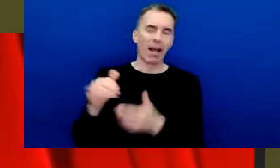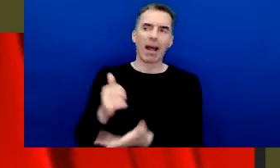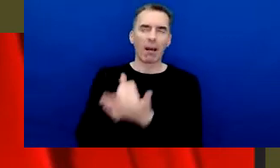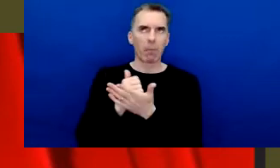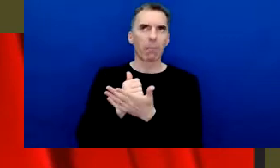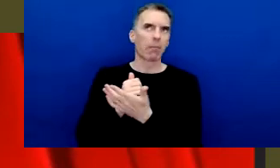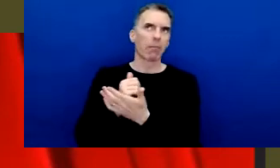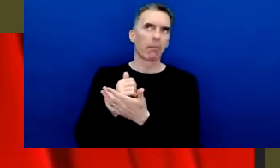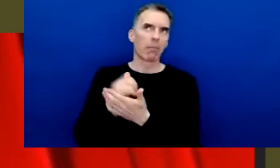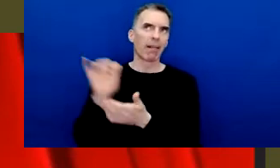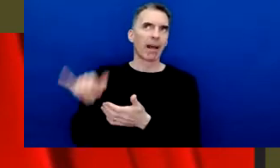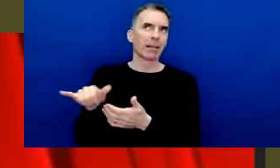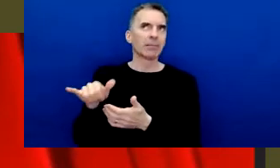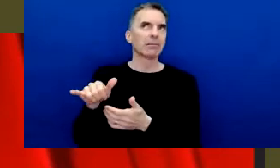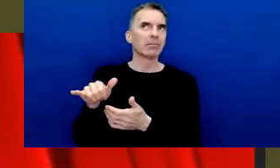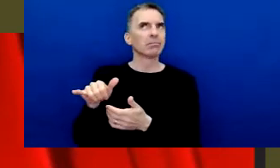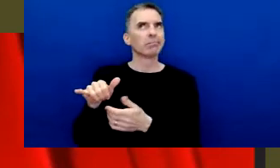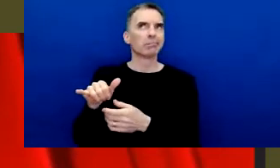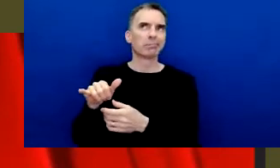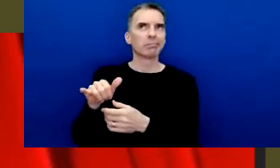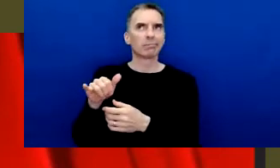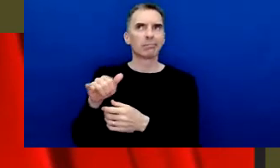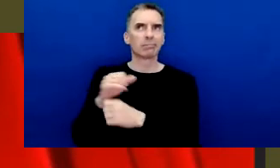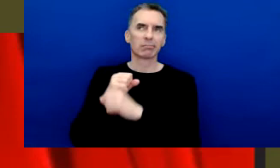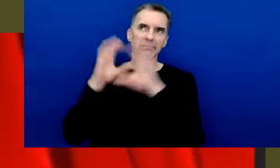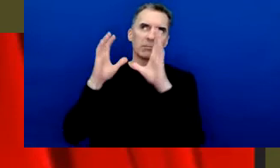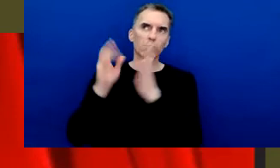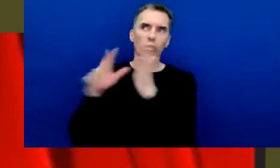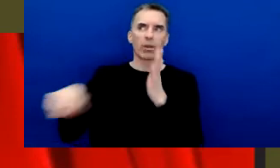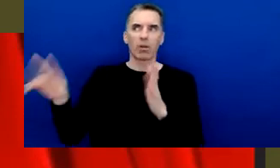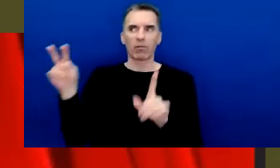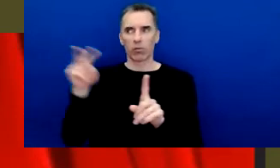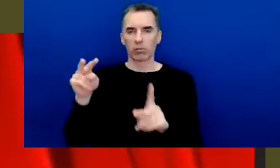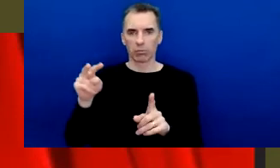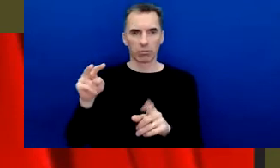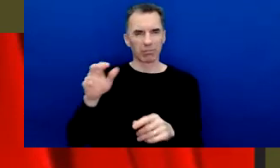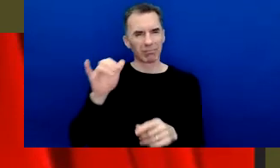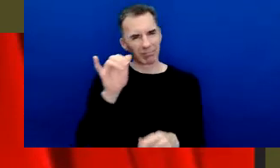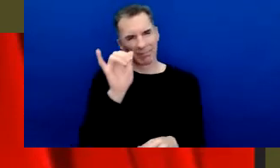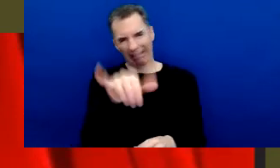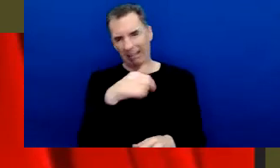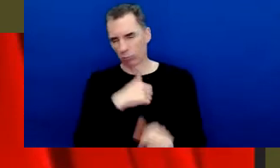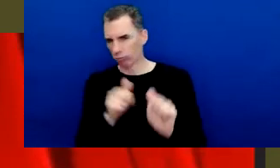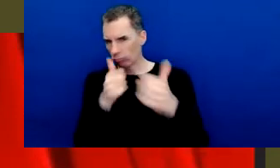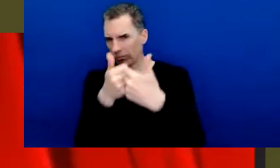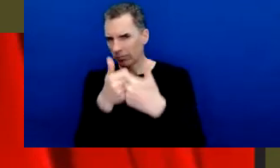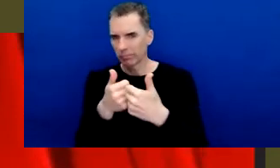and what makes sense and not sense to them. So I really challenge you to do that before we close the drama on the syllabus